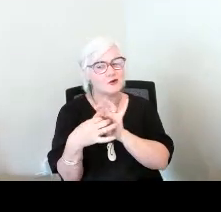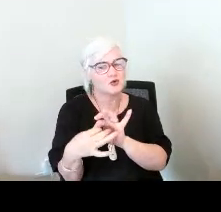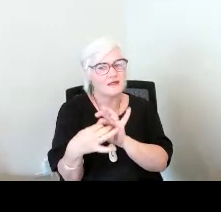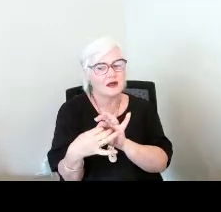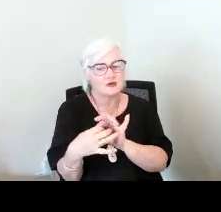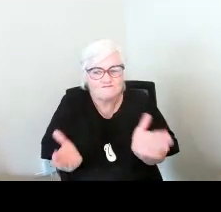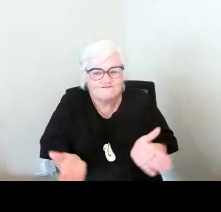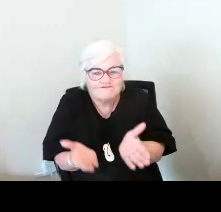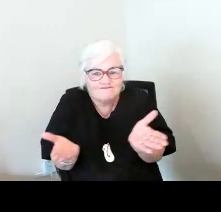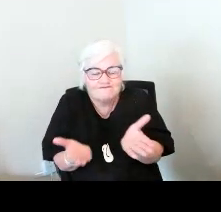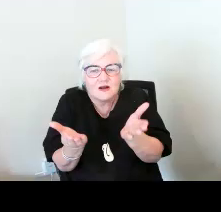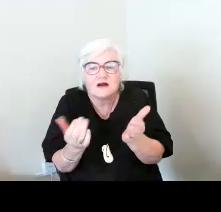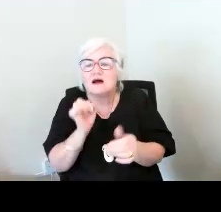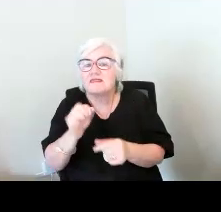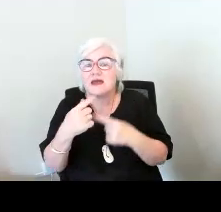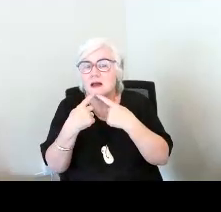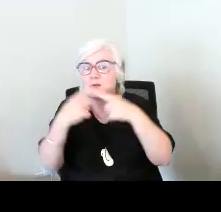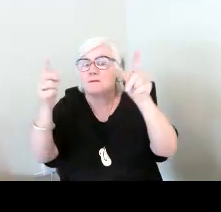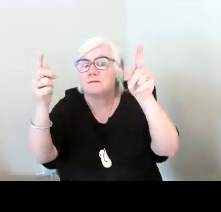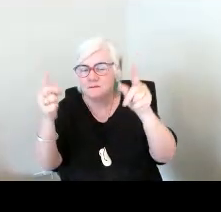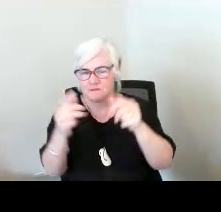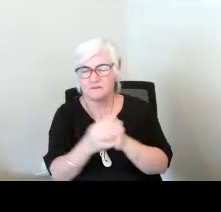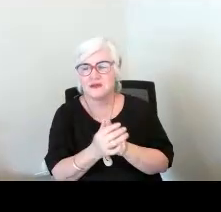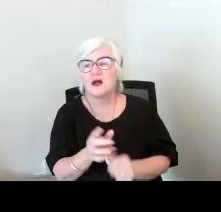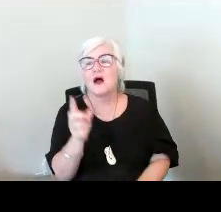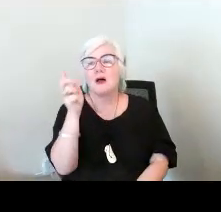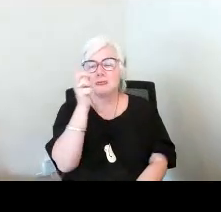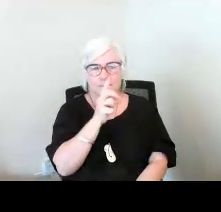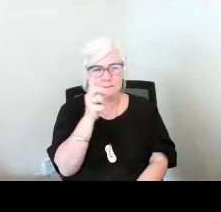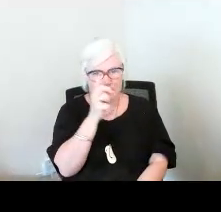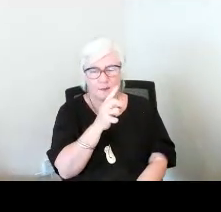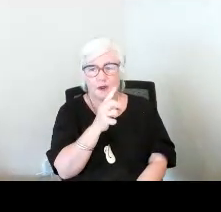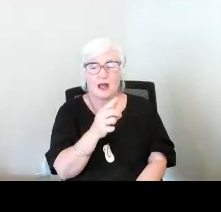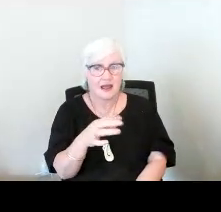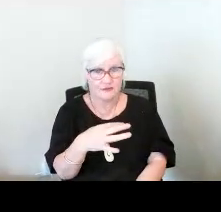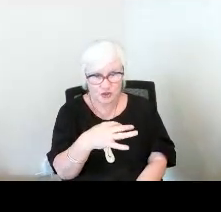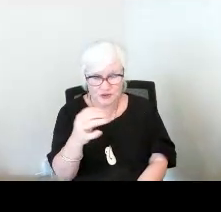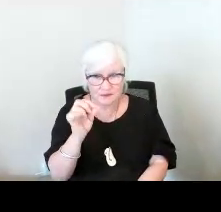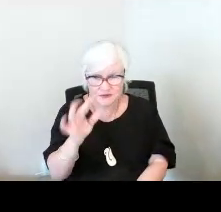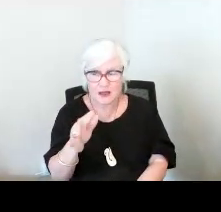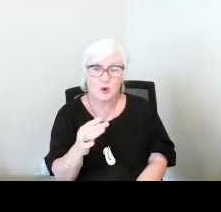The people we have visited so far have chosen where we visit them at a time and place that